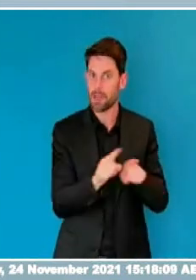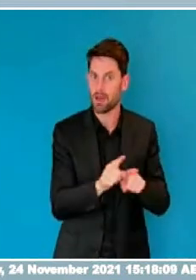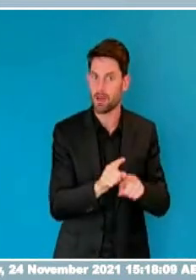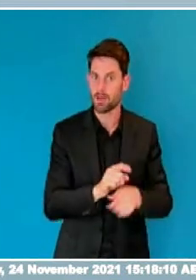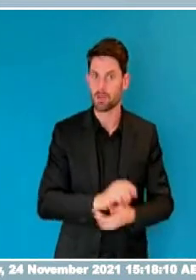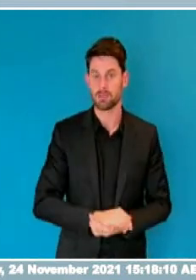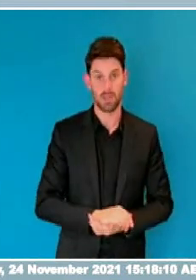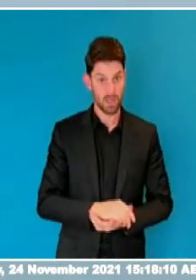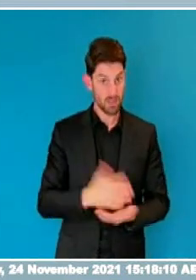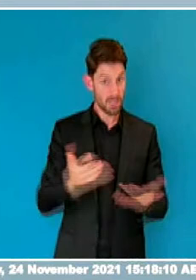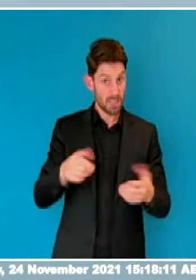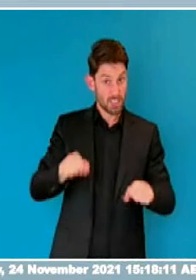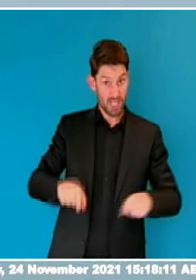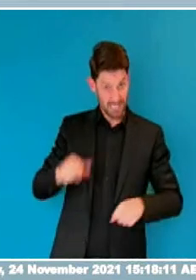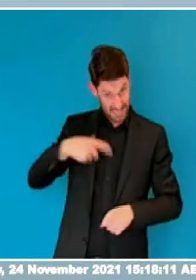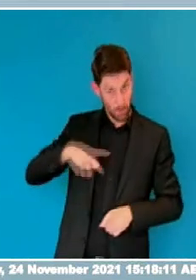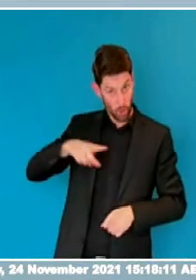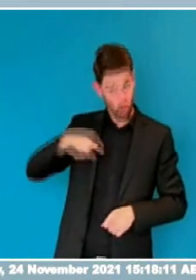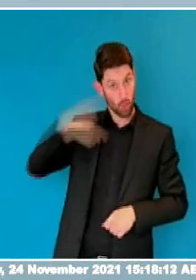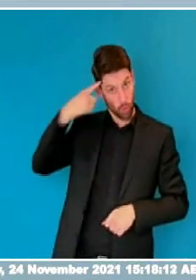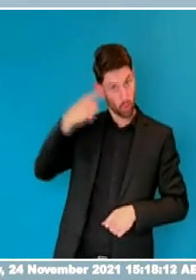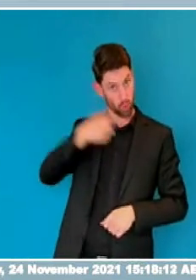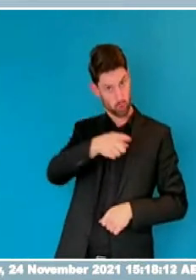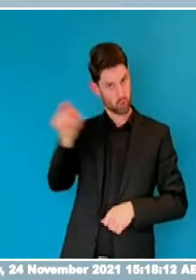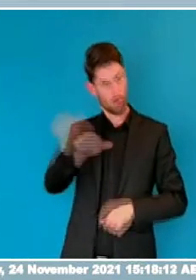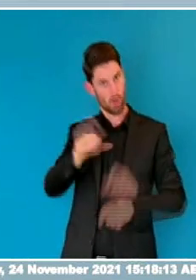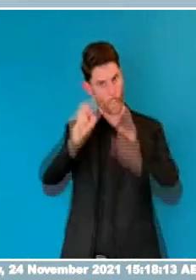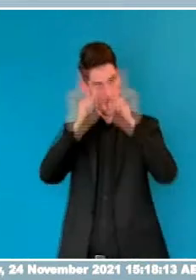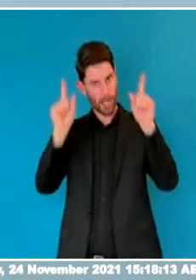agencies would be intimately familiar with the requirements of the Disability